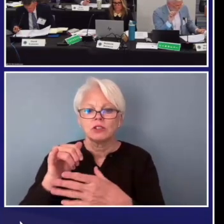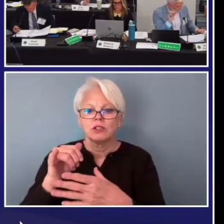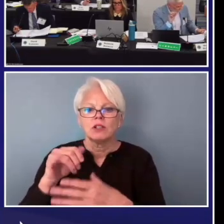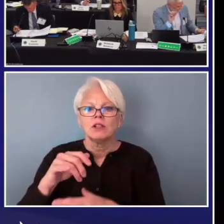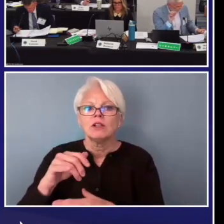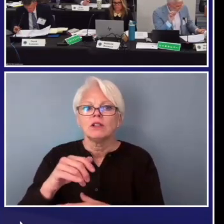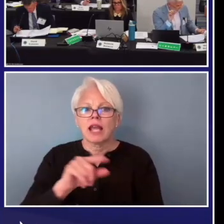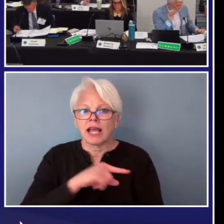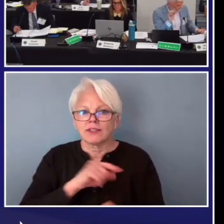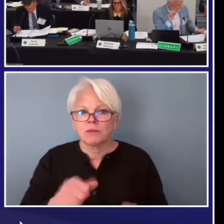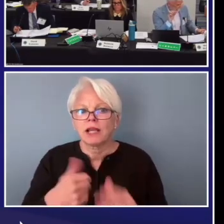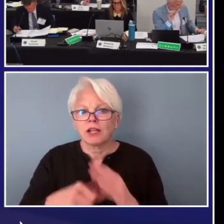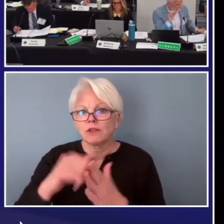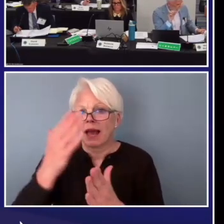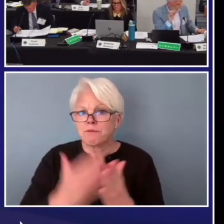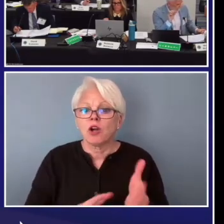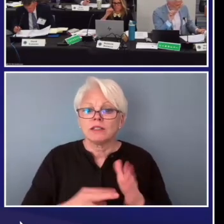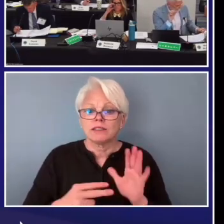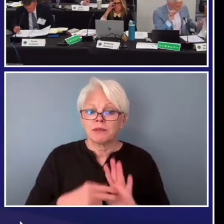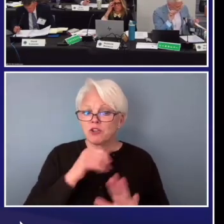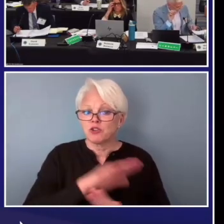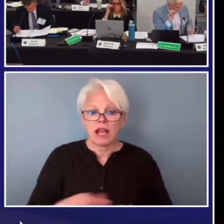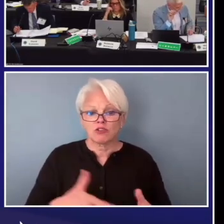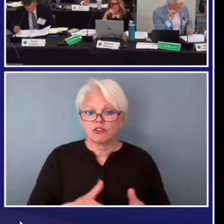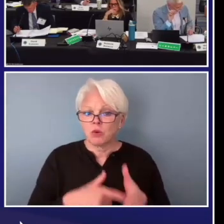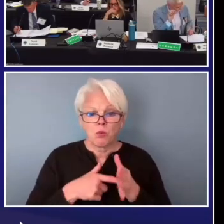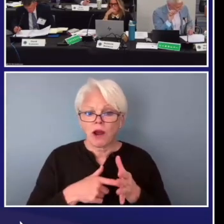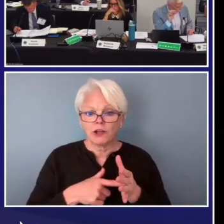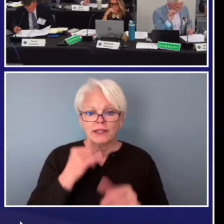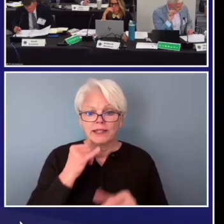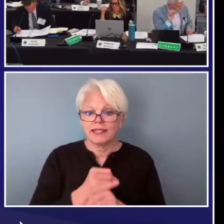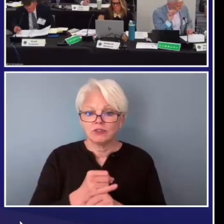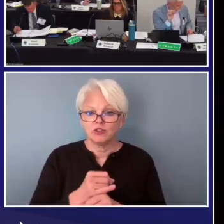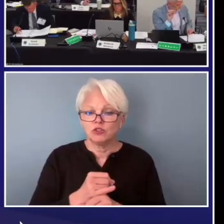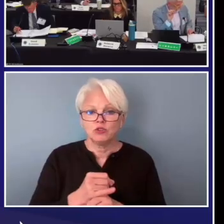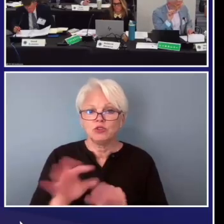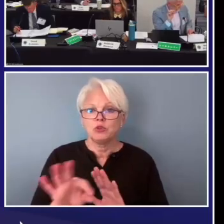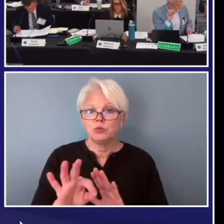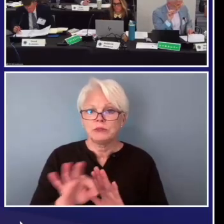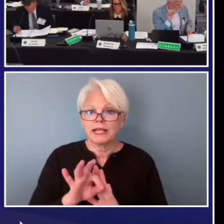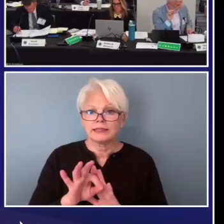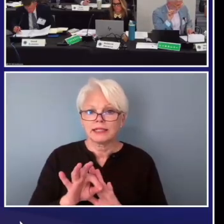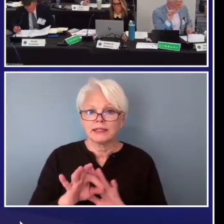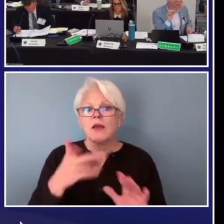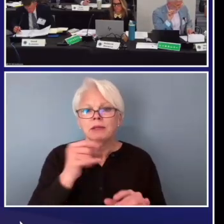to designate because I don't see it in the new language under multiple accreditation.